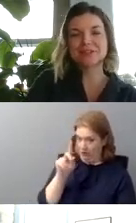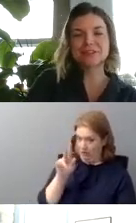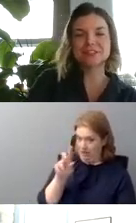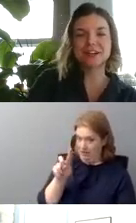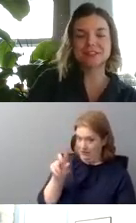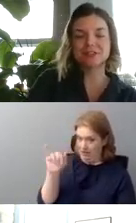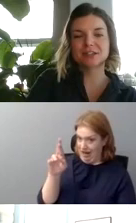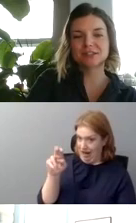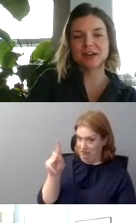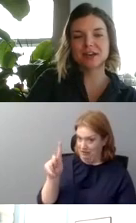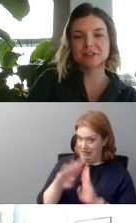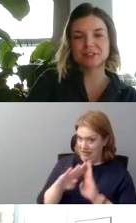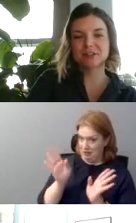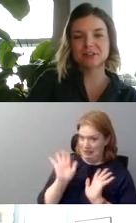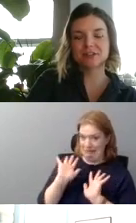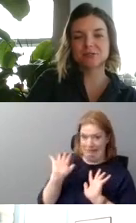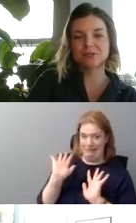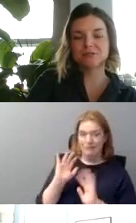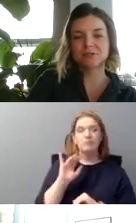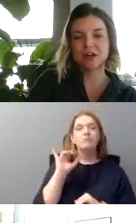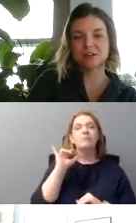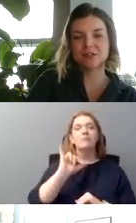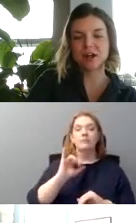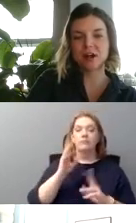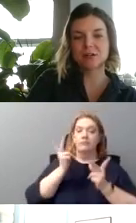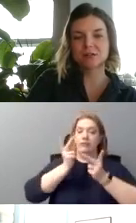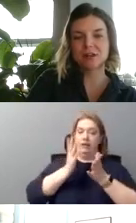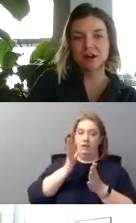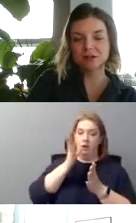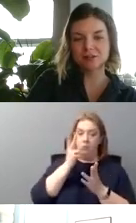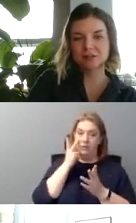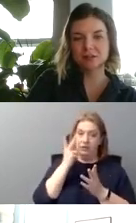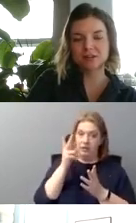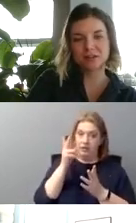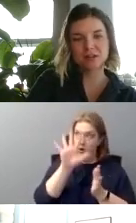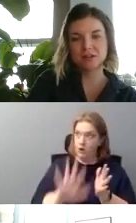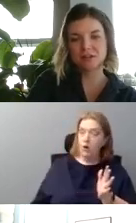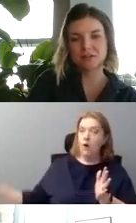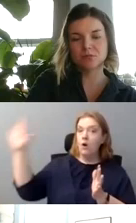So are these the kinds of things that a visitor would find throughout the house, or are they in